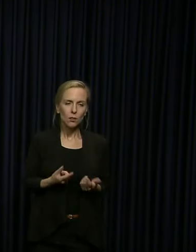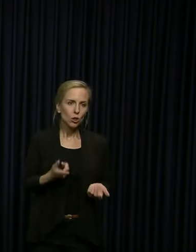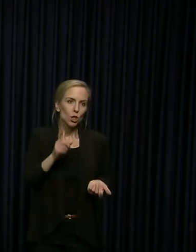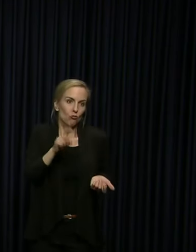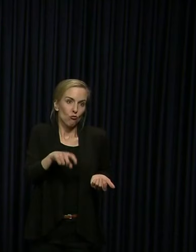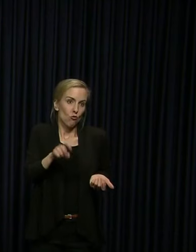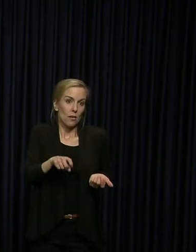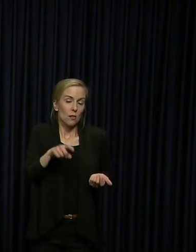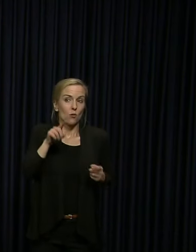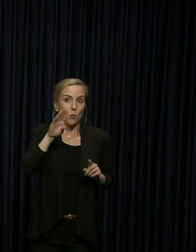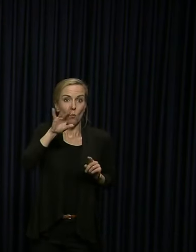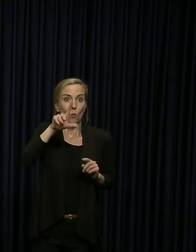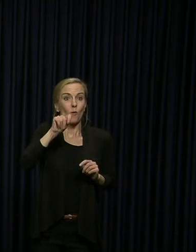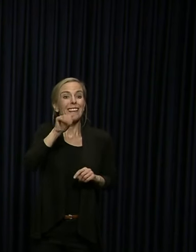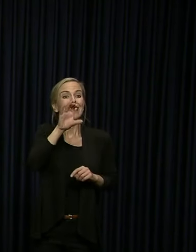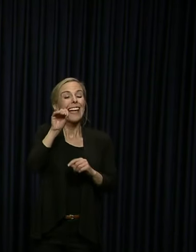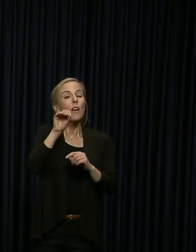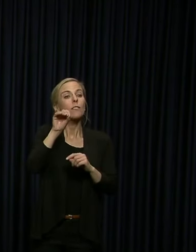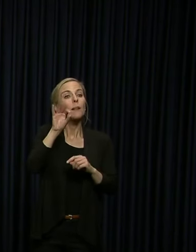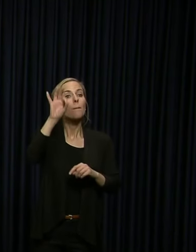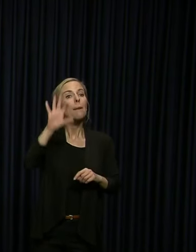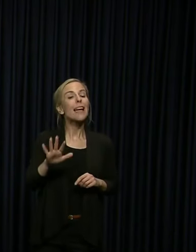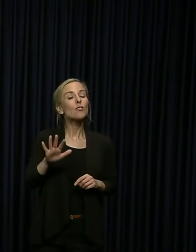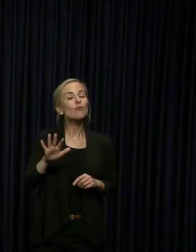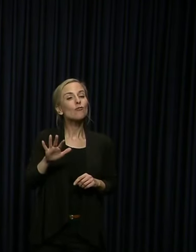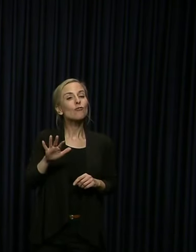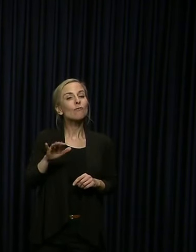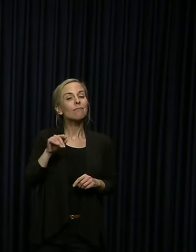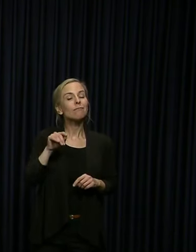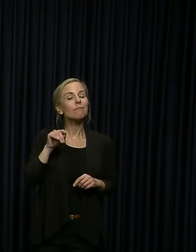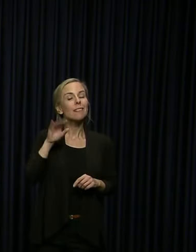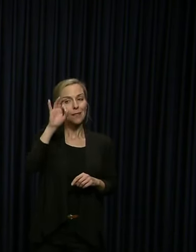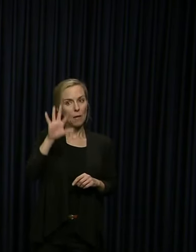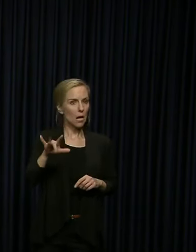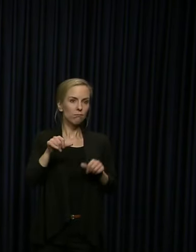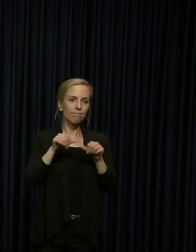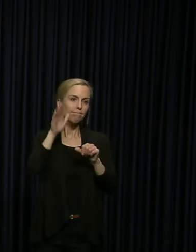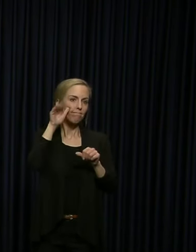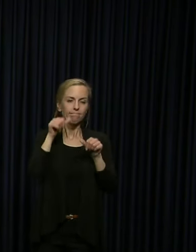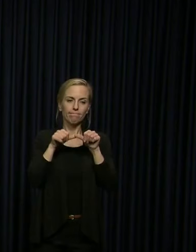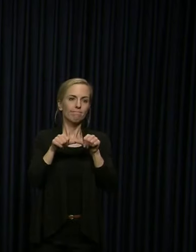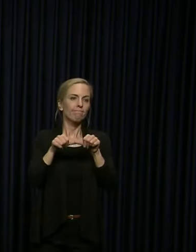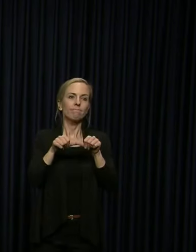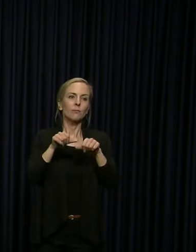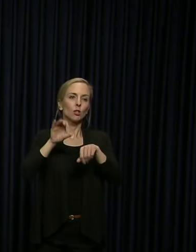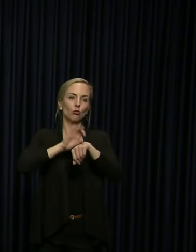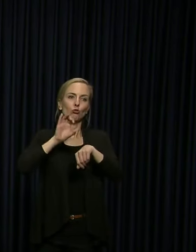WE CERTAINLY HAVE A NUMBER OF CALLS AND A LOT OF COMMUNICATION